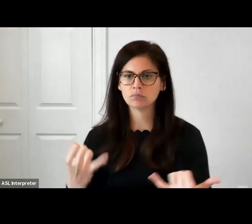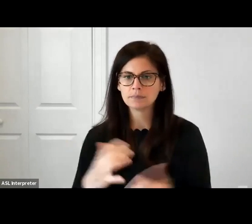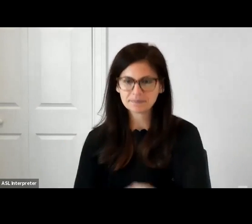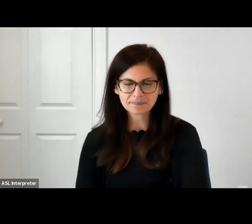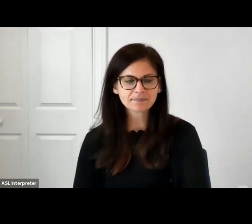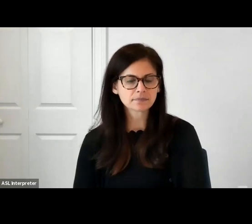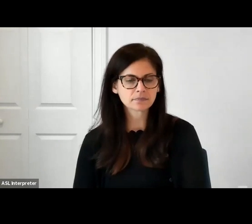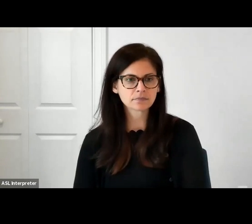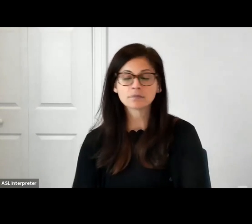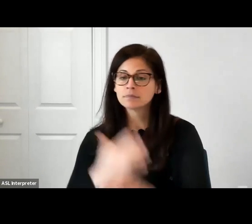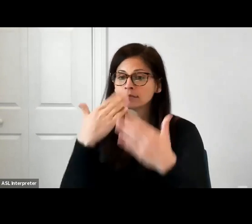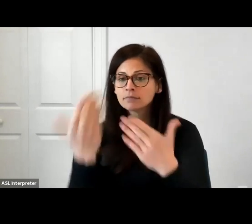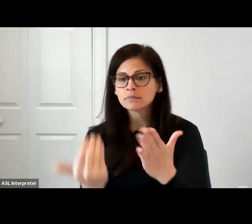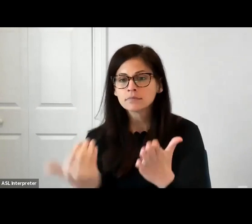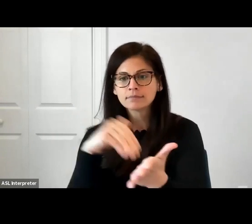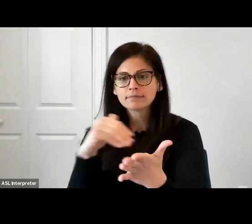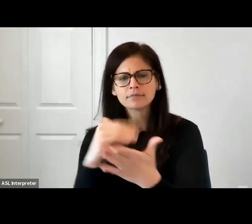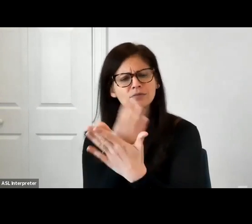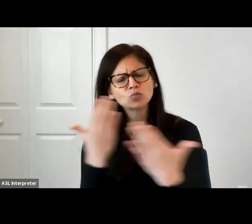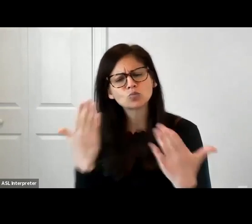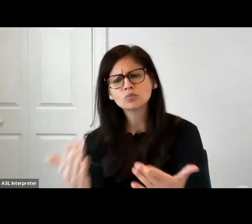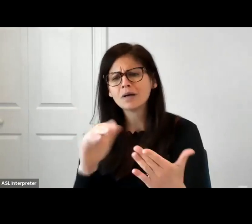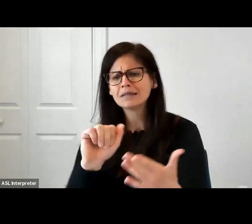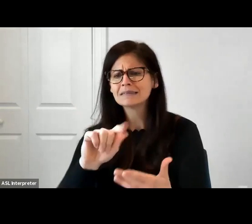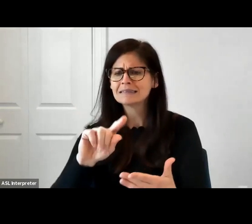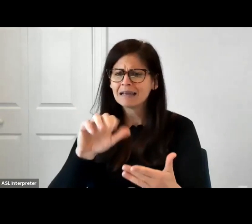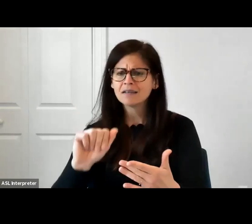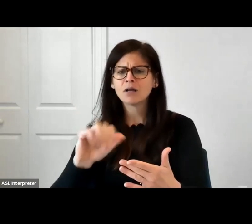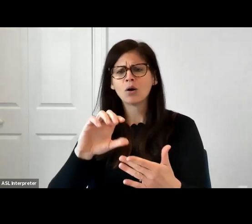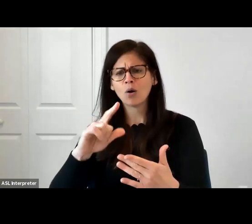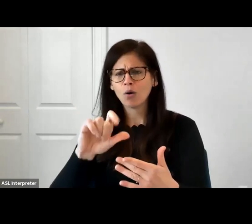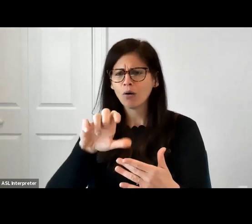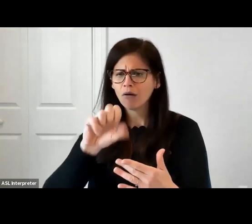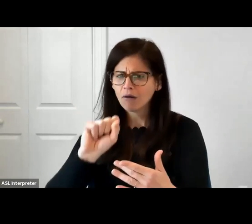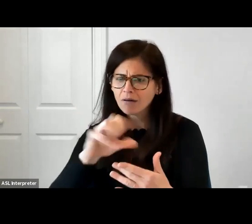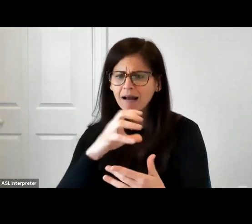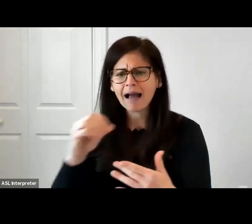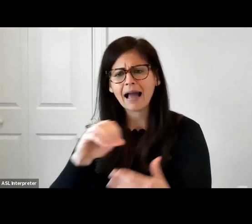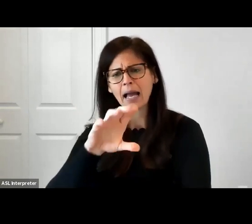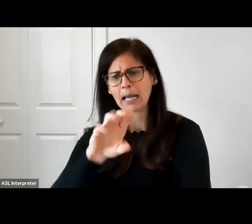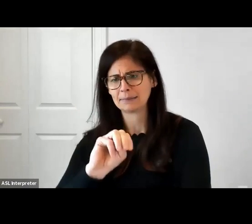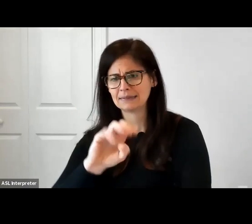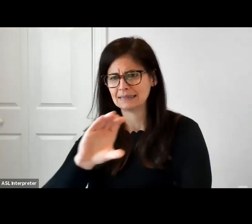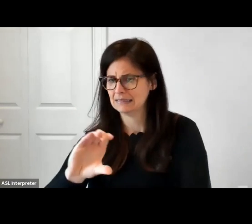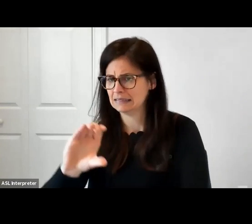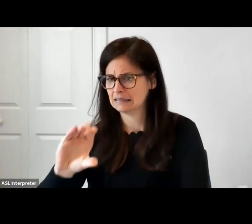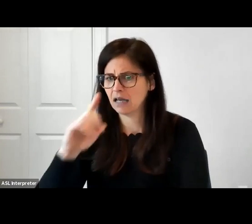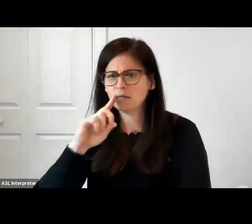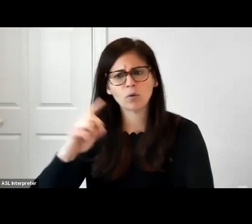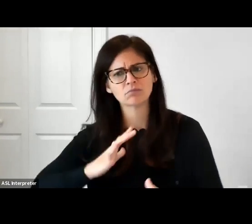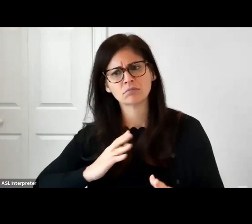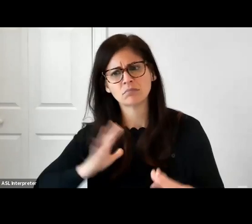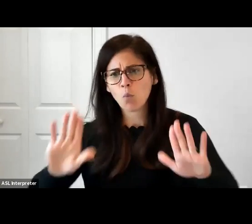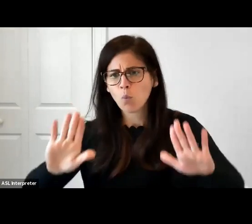So, again thank you so much, Anita, Charles, and the Mass Cultural Council for this wonderful honor and recognition